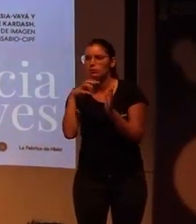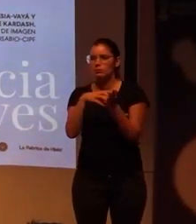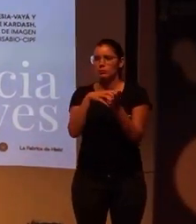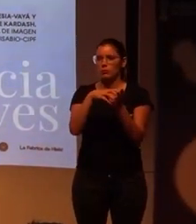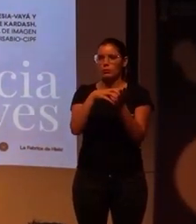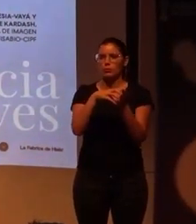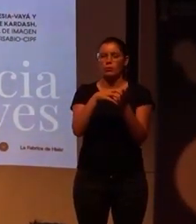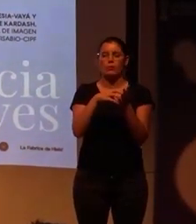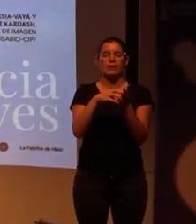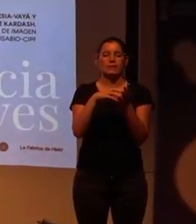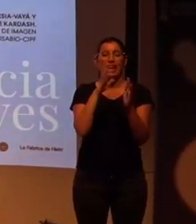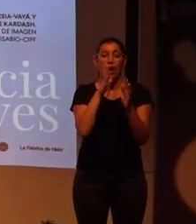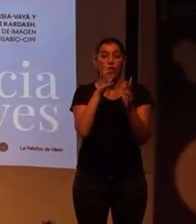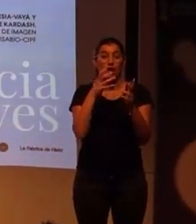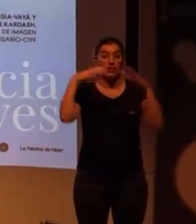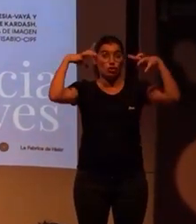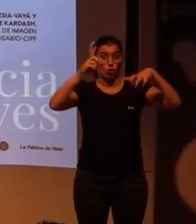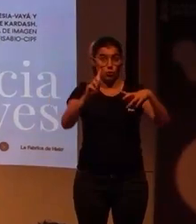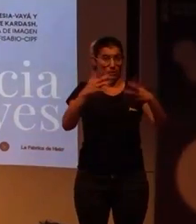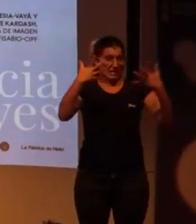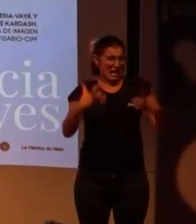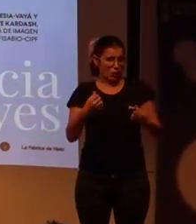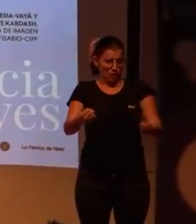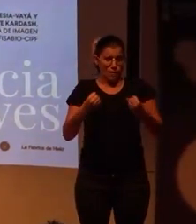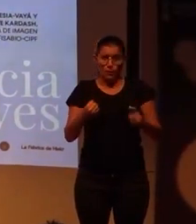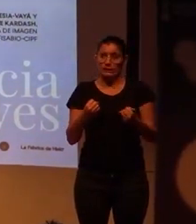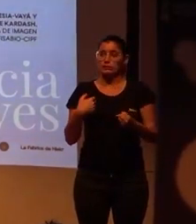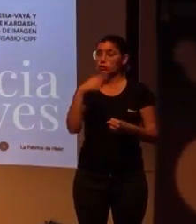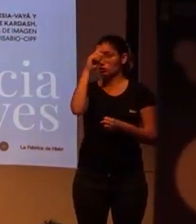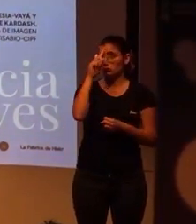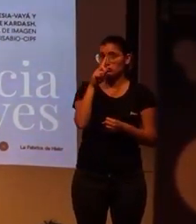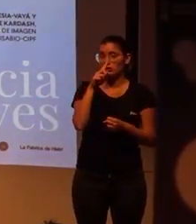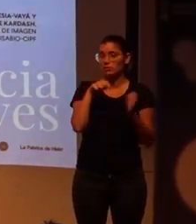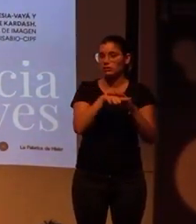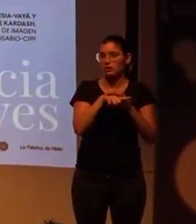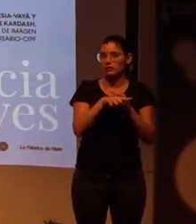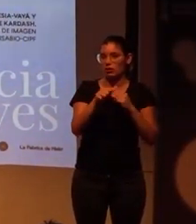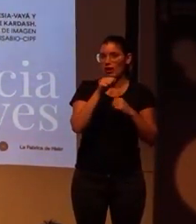so there is a brutal drought, so I don’t know how water is managed in urban gardens,